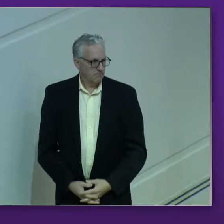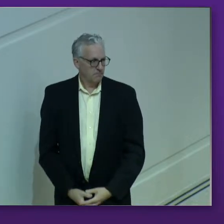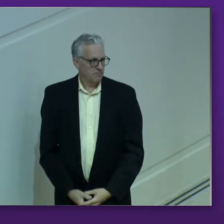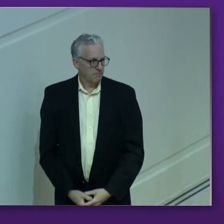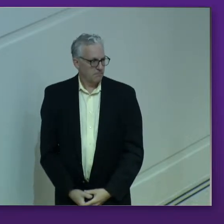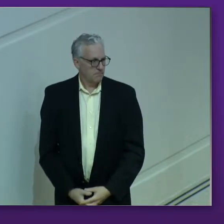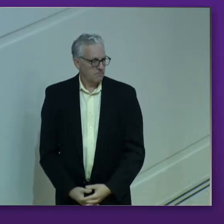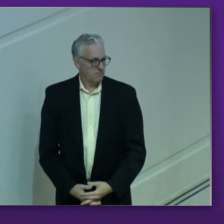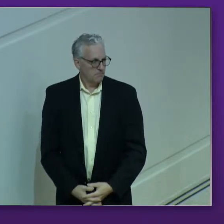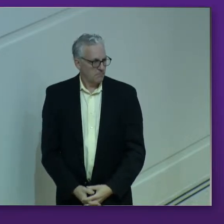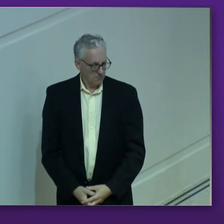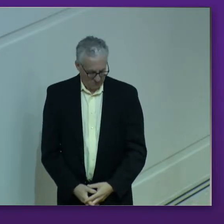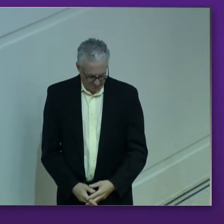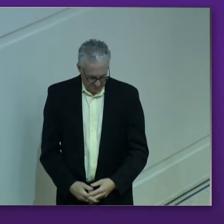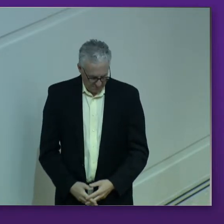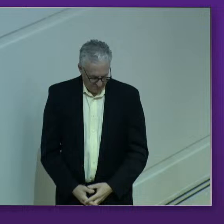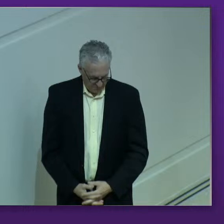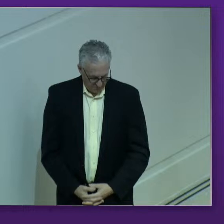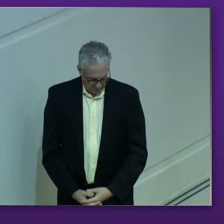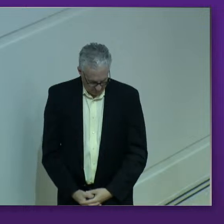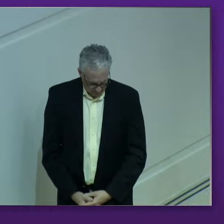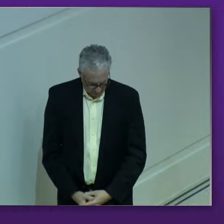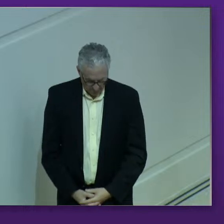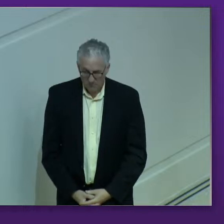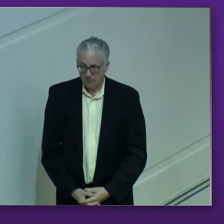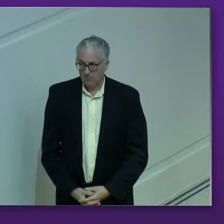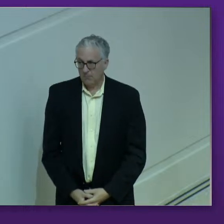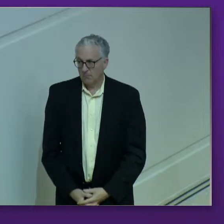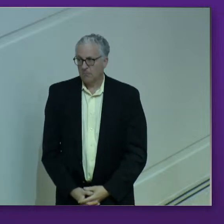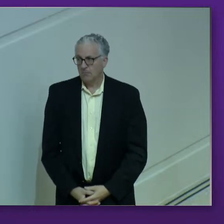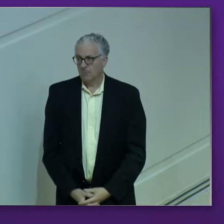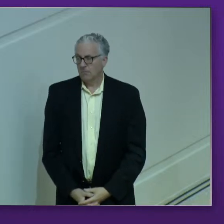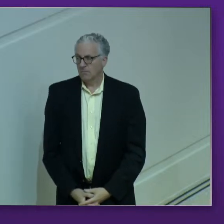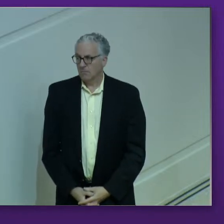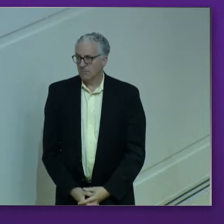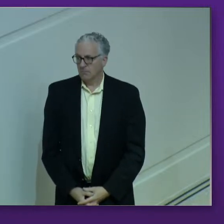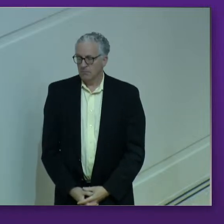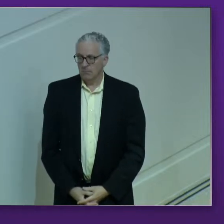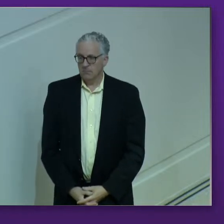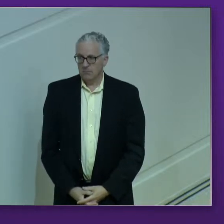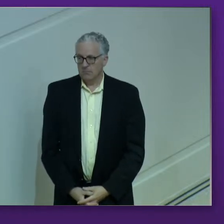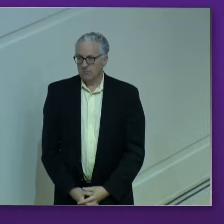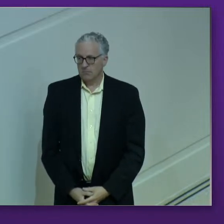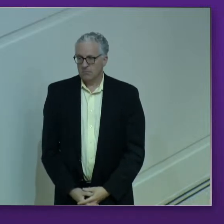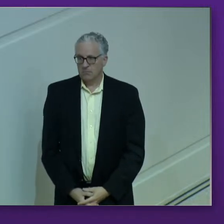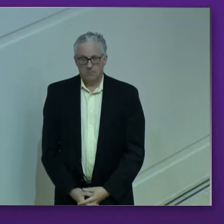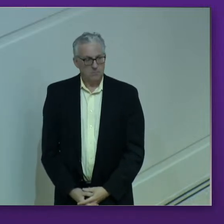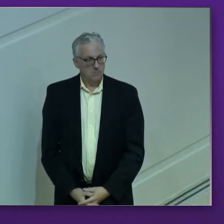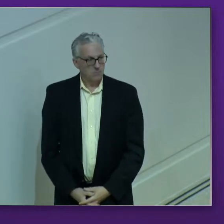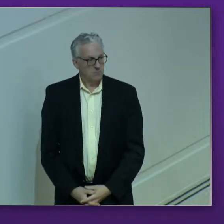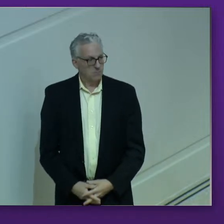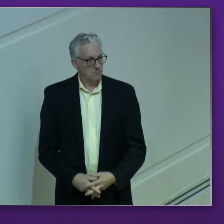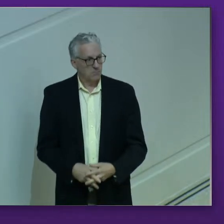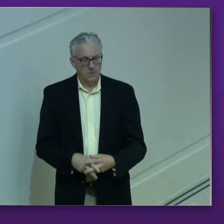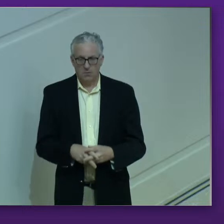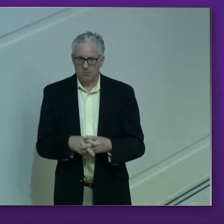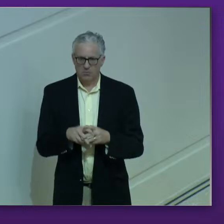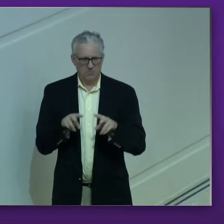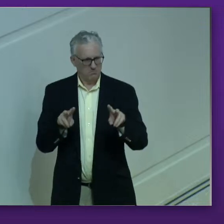READ THIS SLOW EVERYBODY KNOWS I TALK FAST I GET EXCITED. MY WORK EXCITES ME. I QUOTE "SOMEONE HELP ME ALONG THE WAY